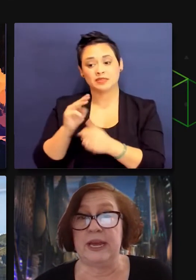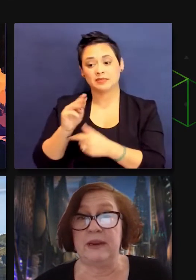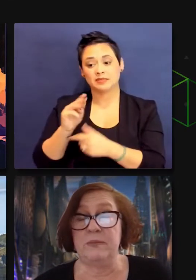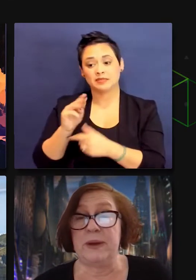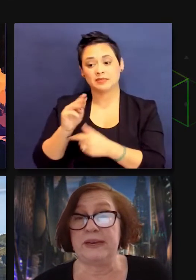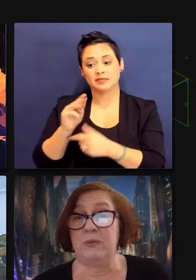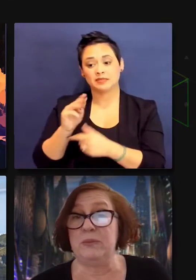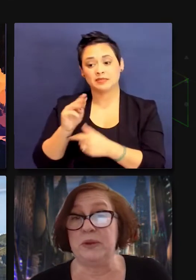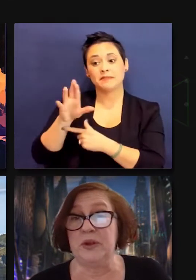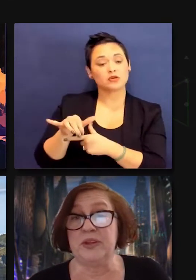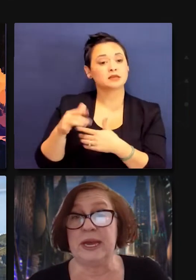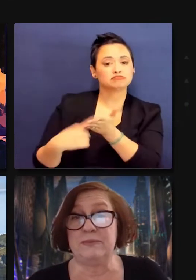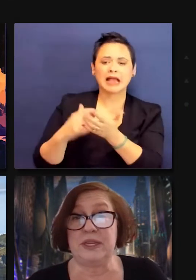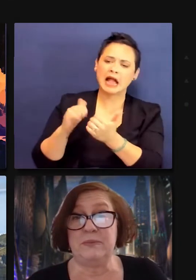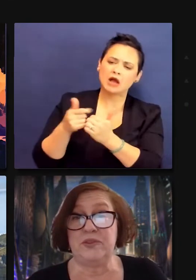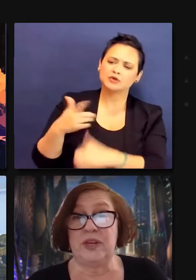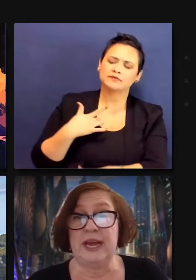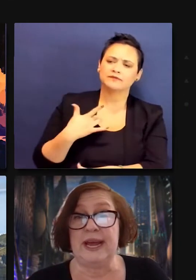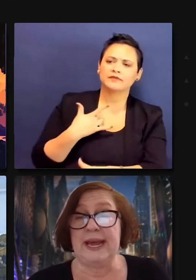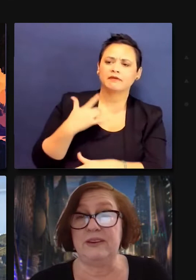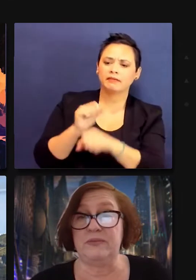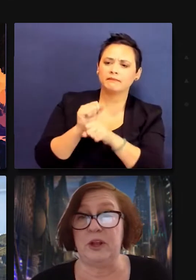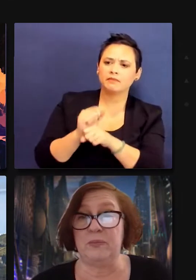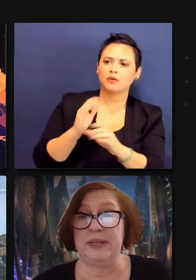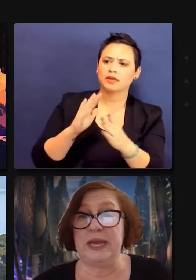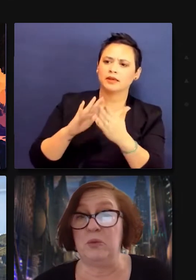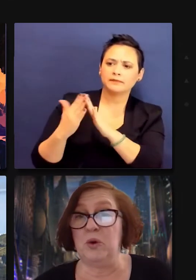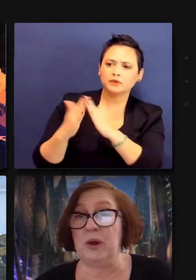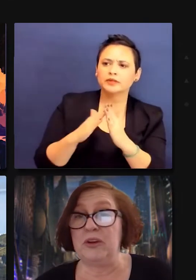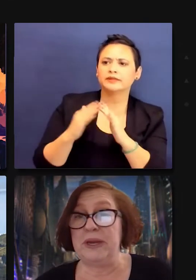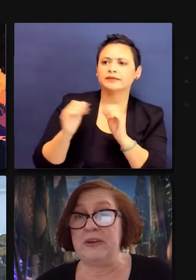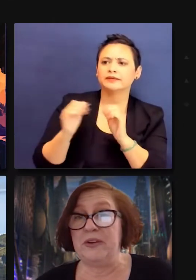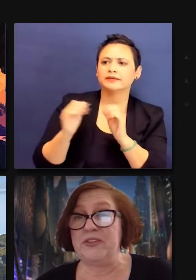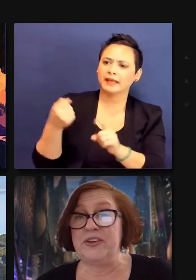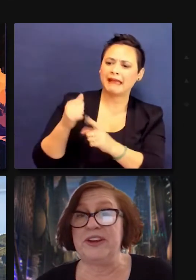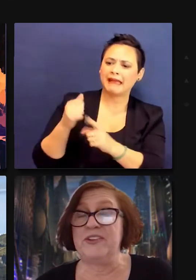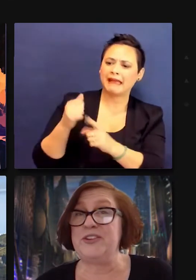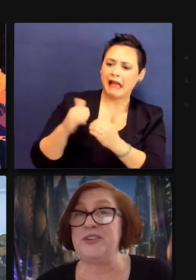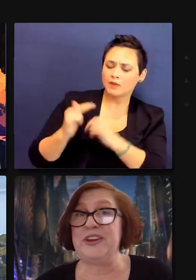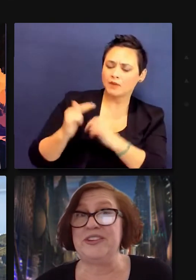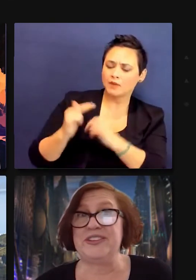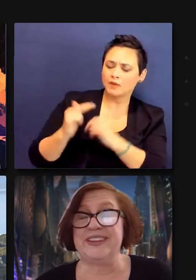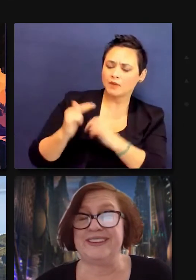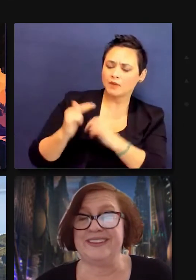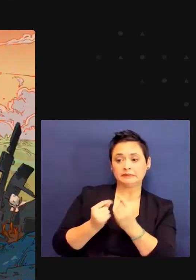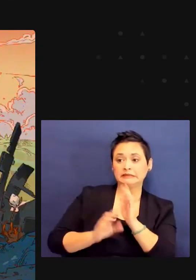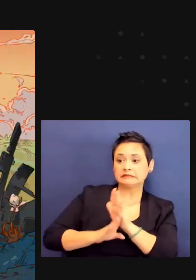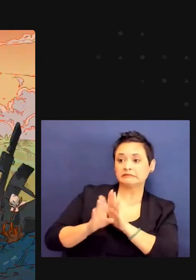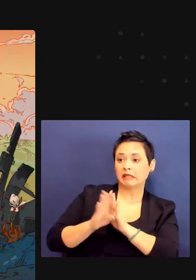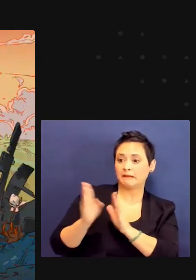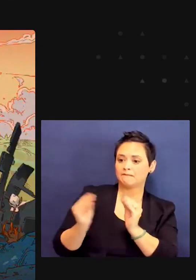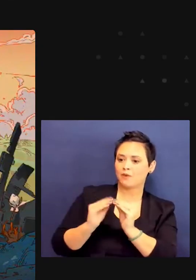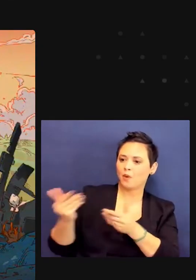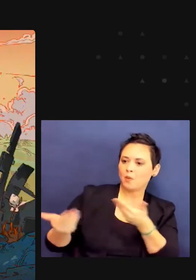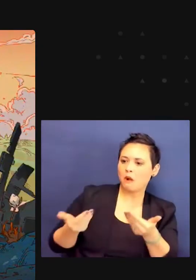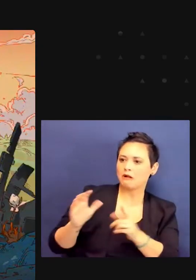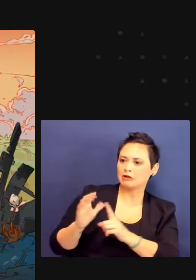can impact how we build game teams and developing that more welcoming culture in our studios? Yeah, and great question.